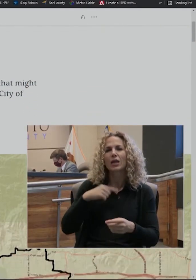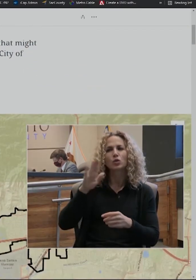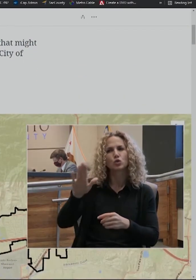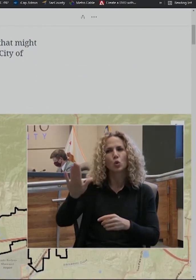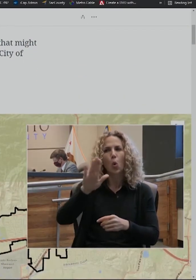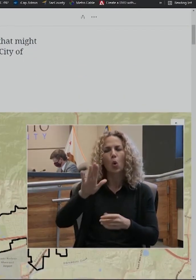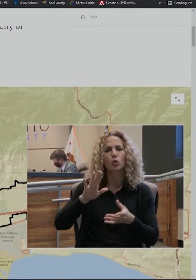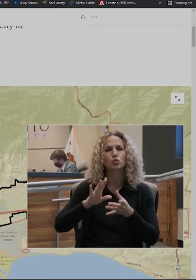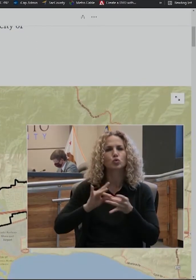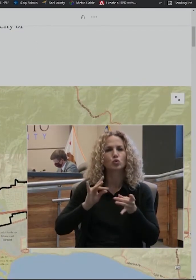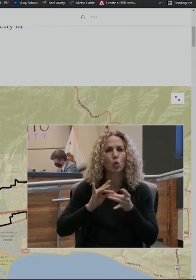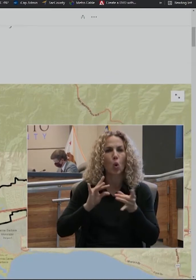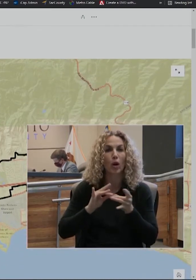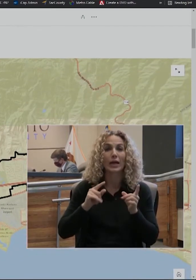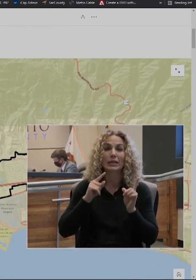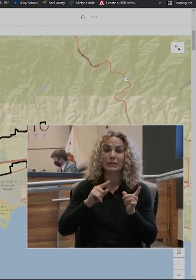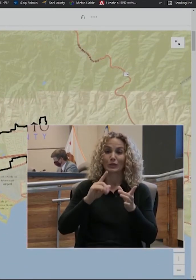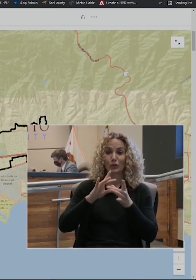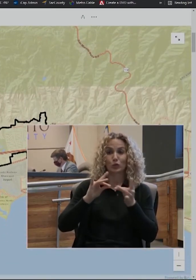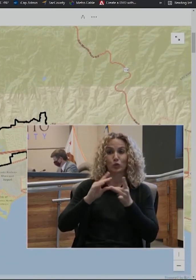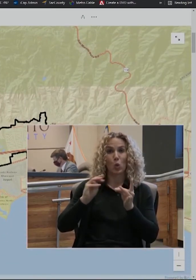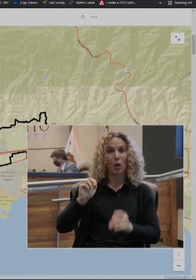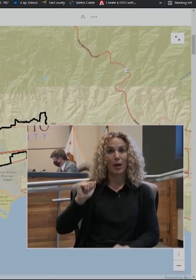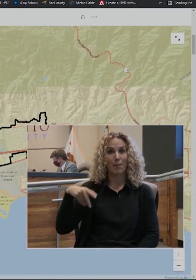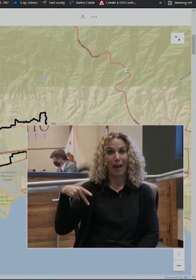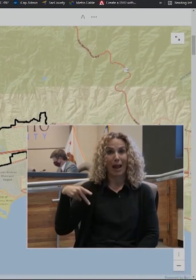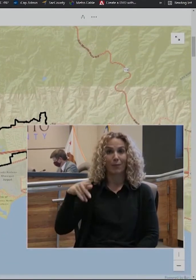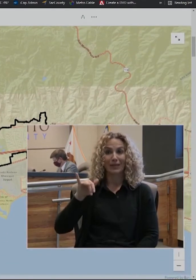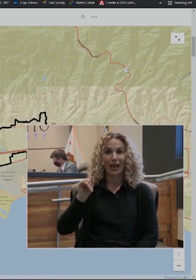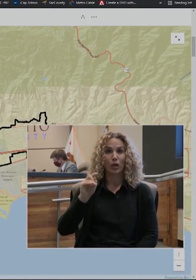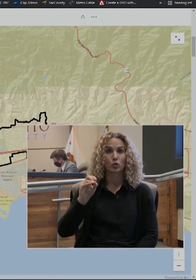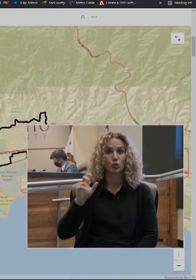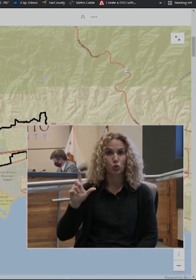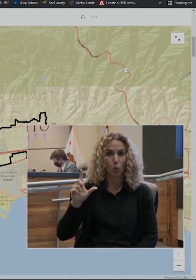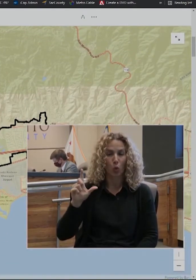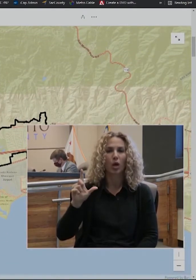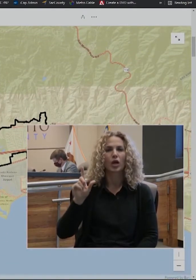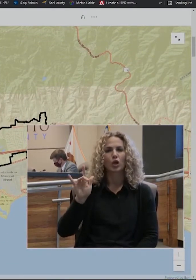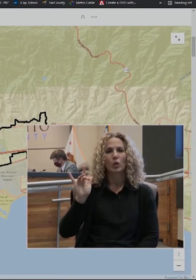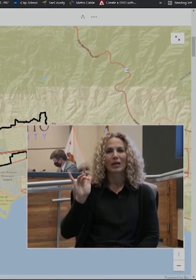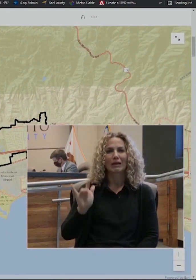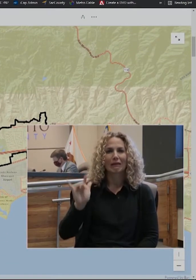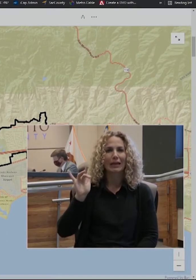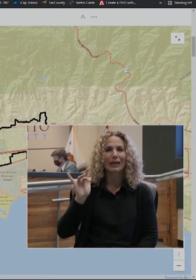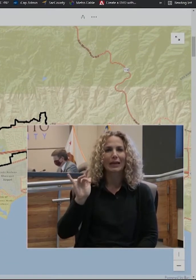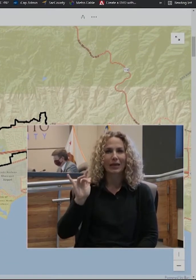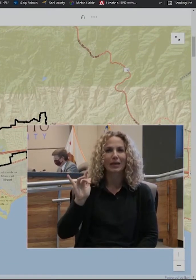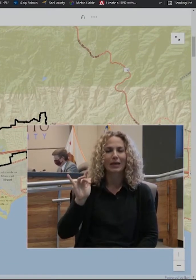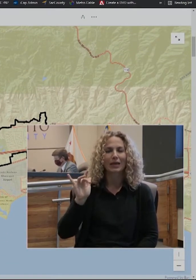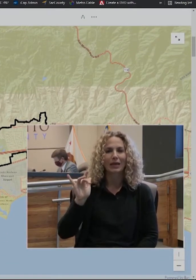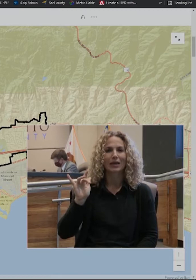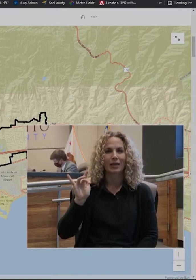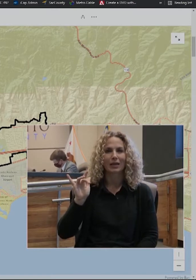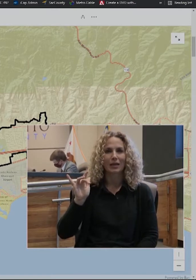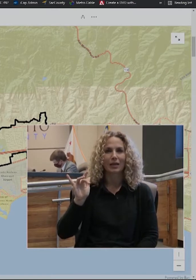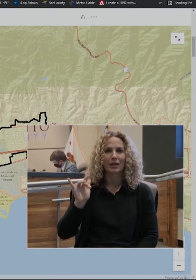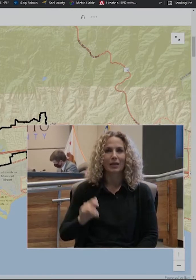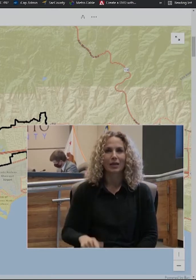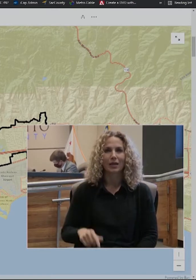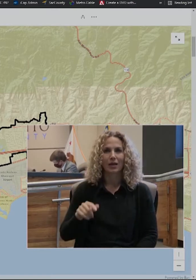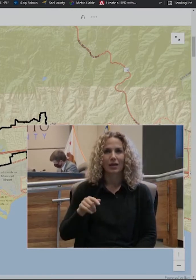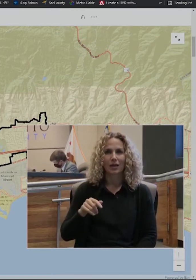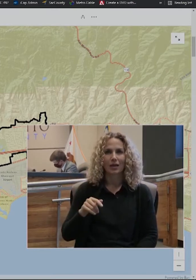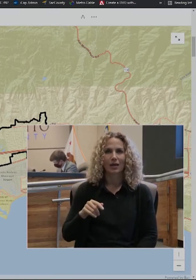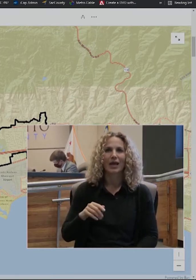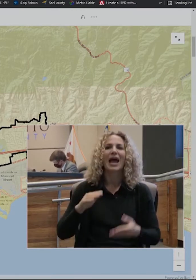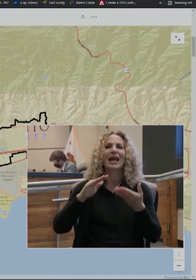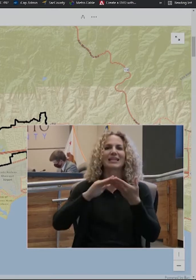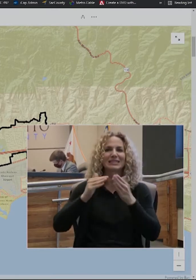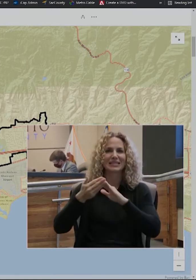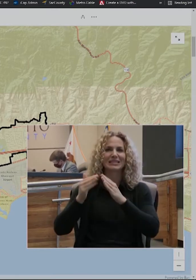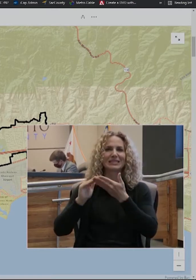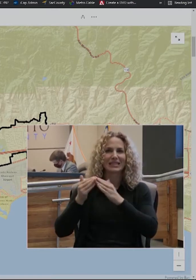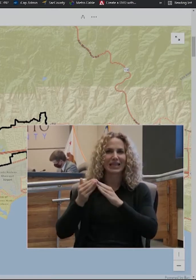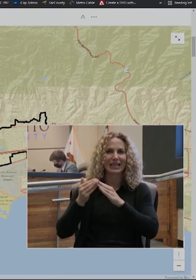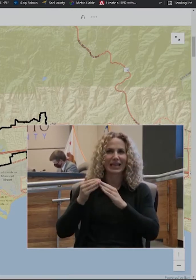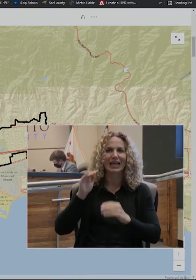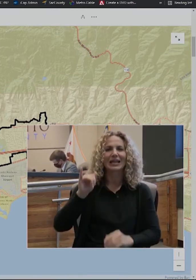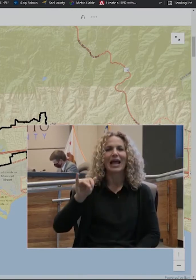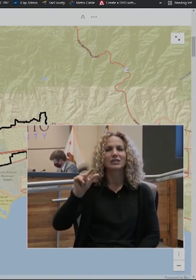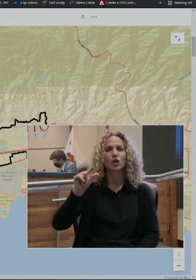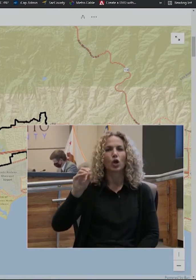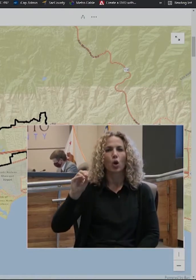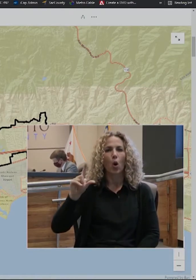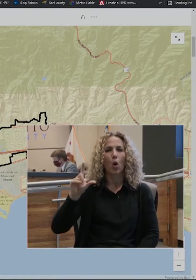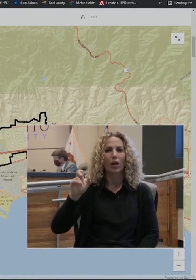THEY TOLD YOUR STORY. SO THIS STORY MAP TOOL CAN GET